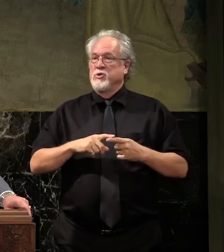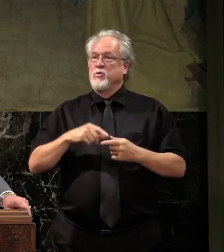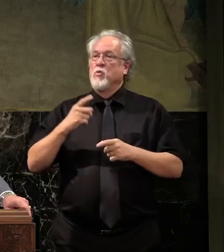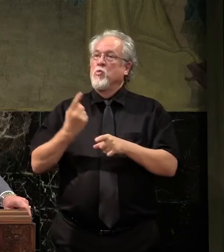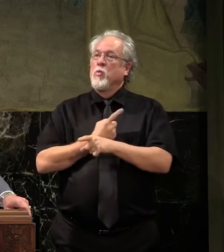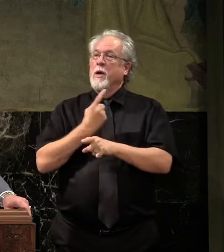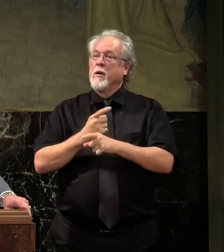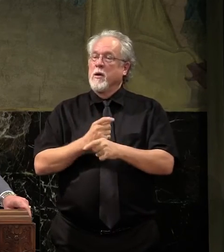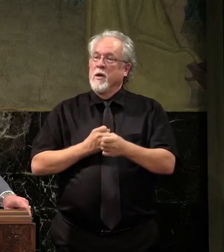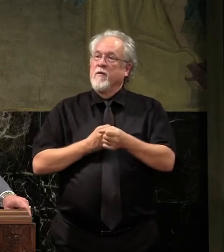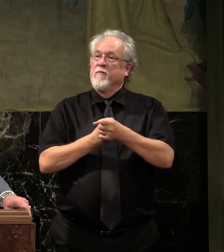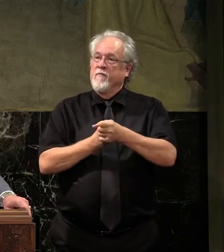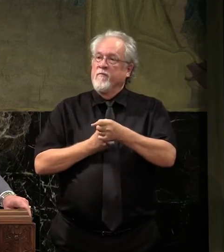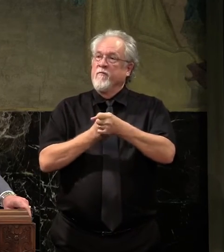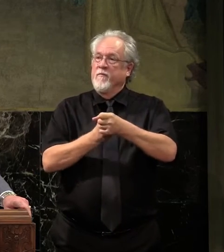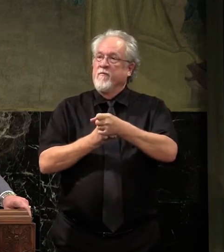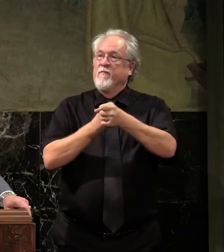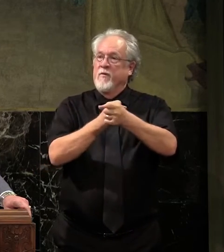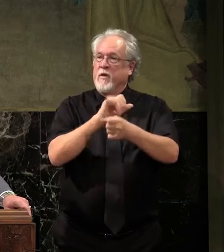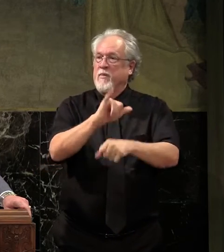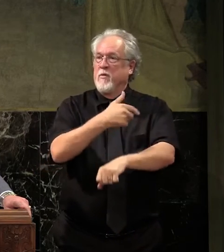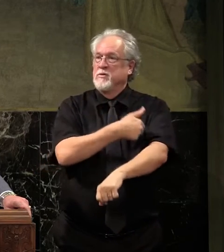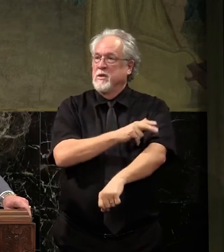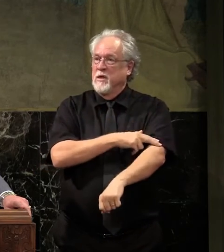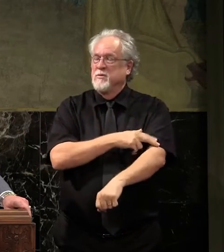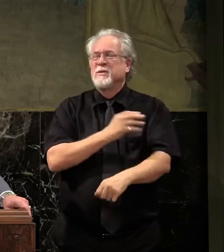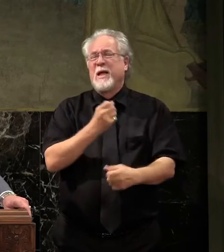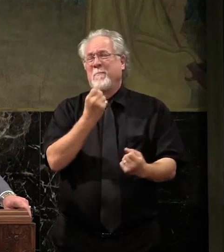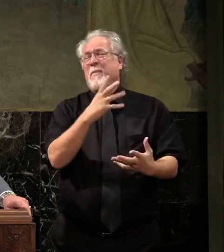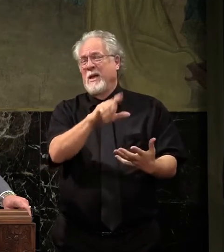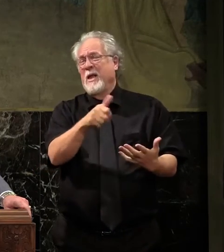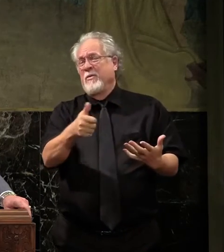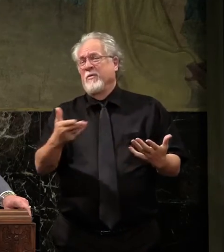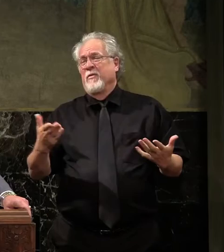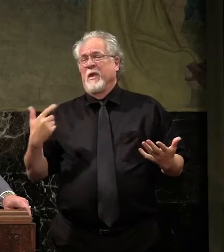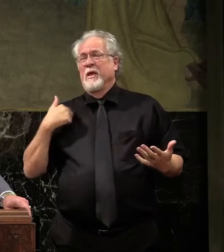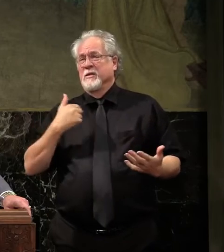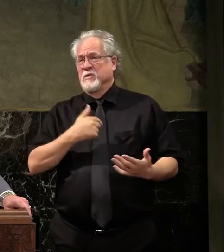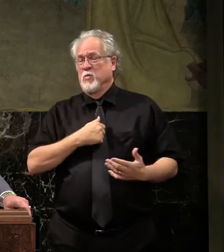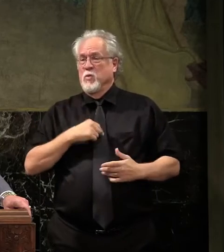those hospitals and there are also many other things that we are exploring with